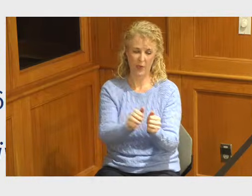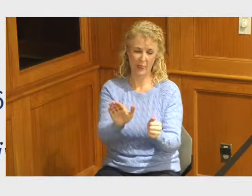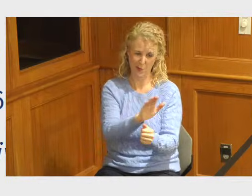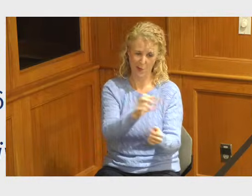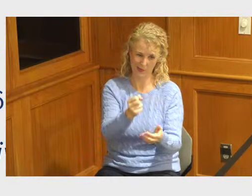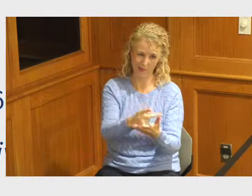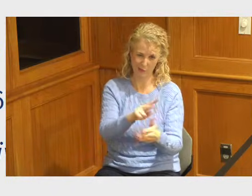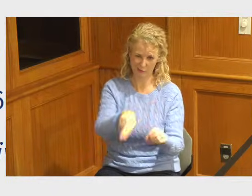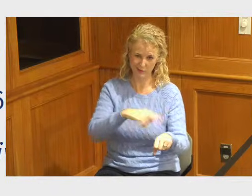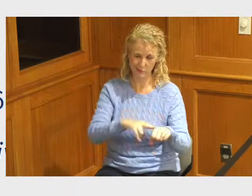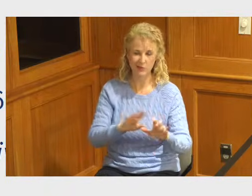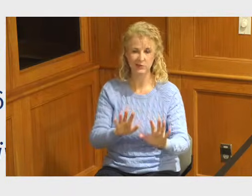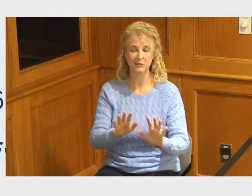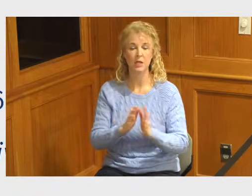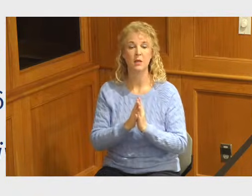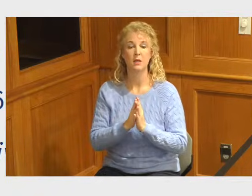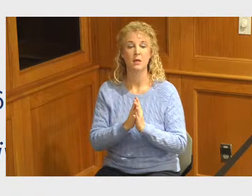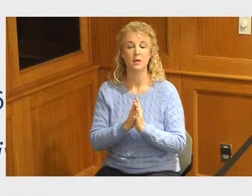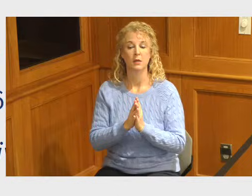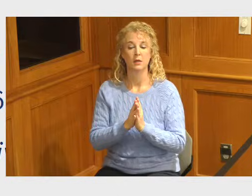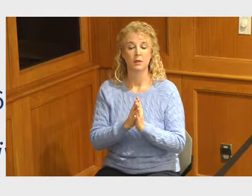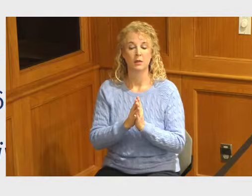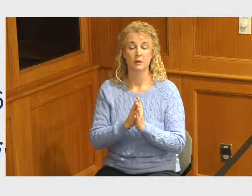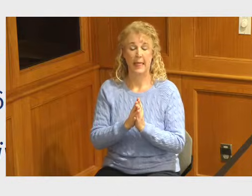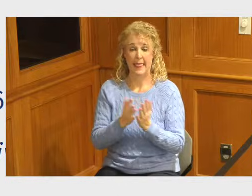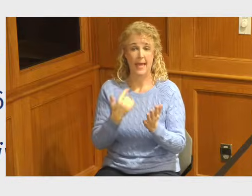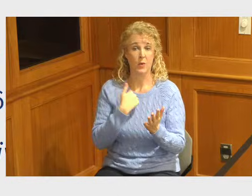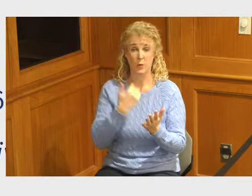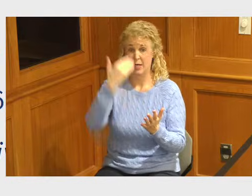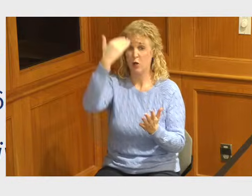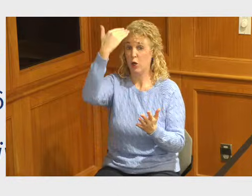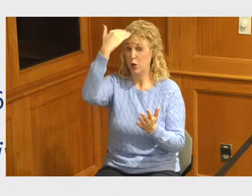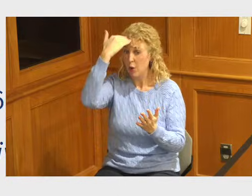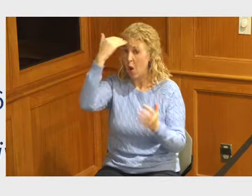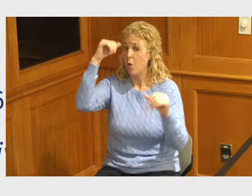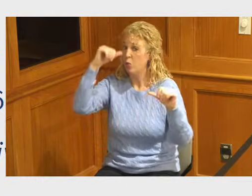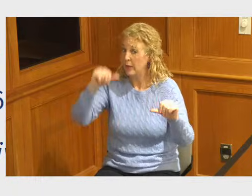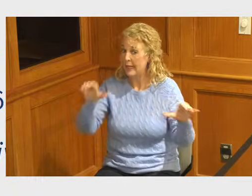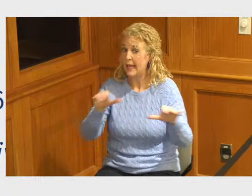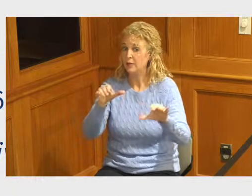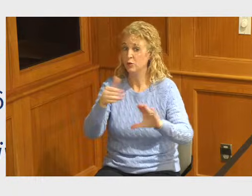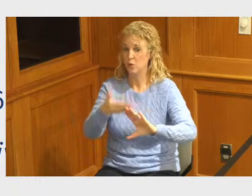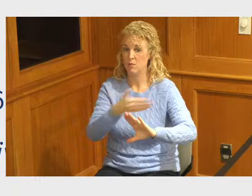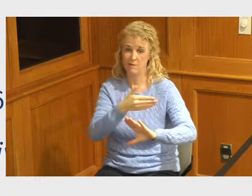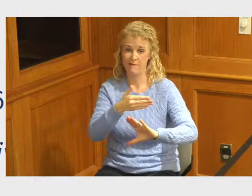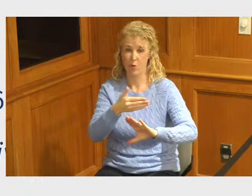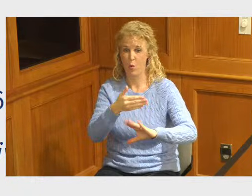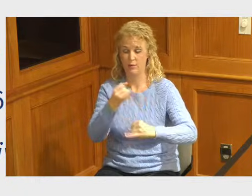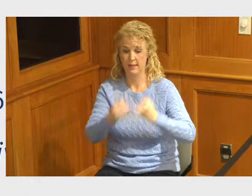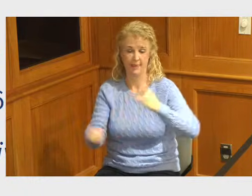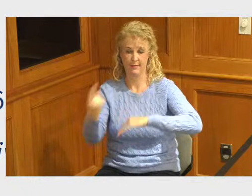council and then be able to make sure we move forward in time to meet the time deadlines. Um,